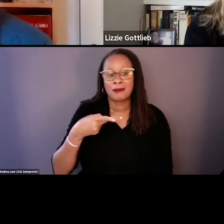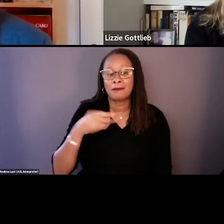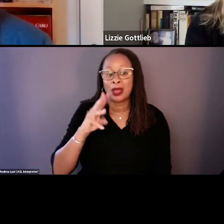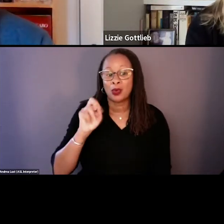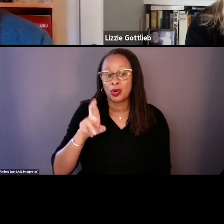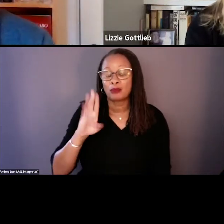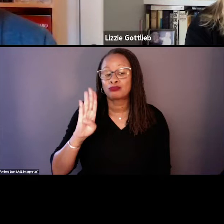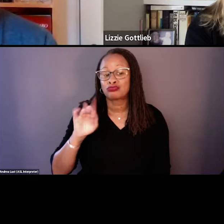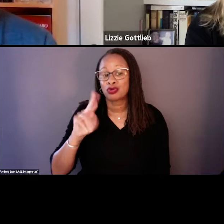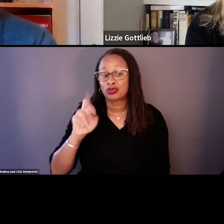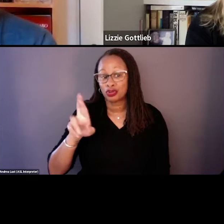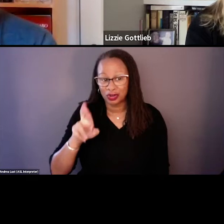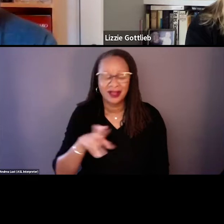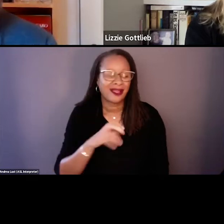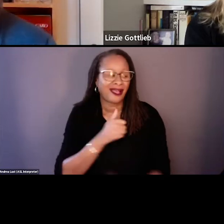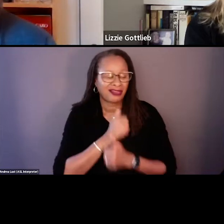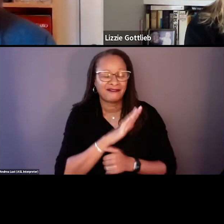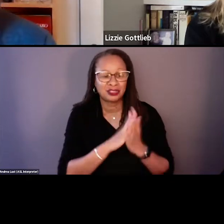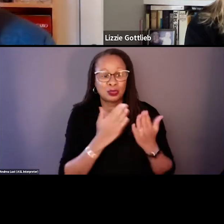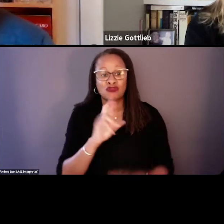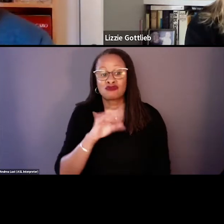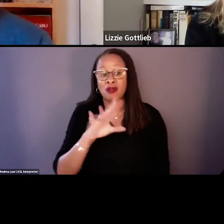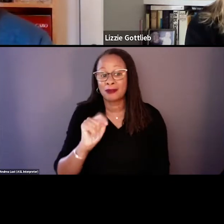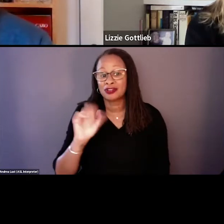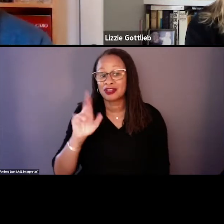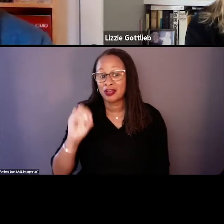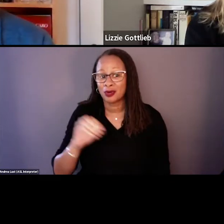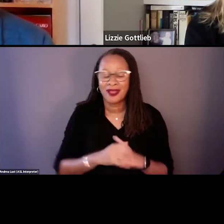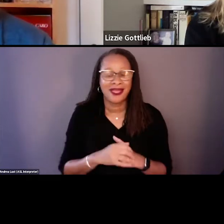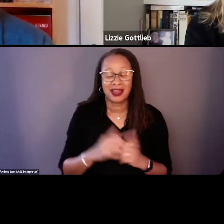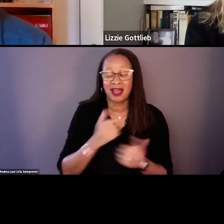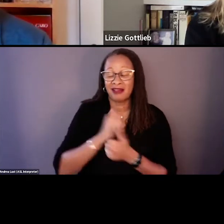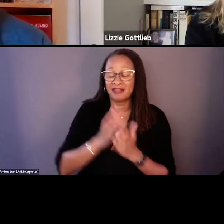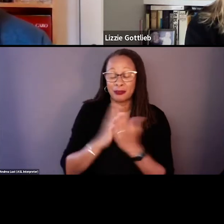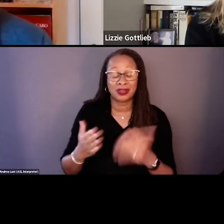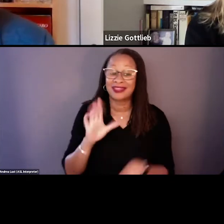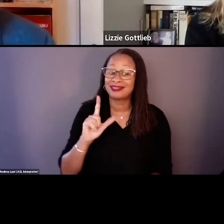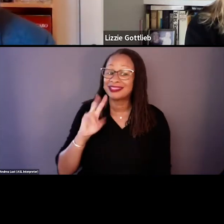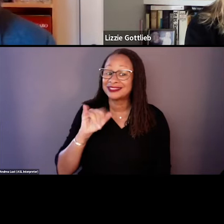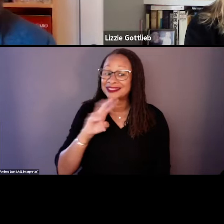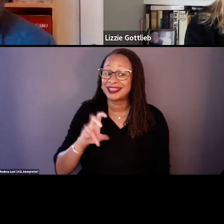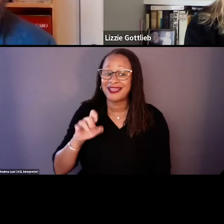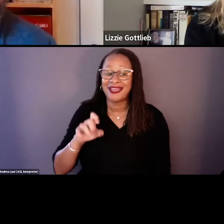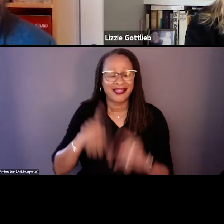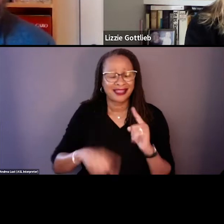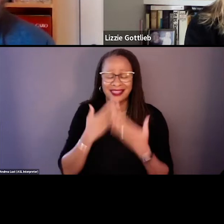So this is a movie that certainly was near and dear to my heart as I was watching it. And Lizzie, I can't thank you enough